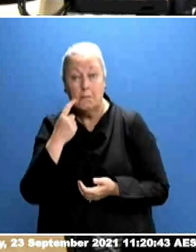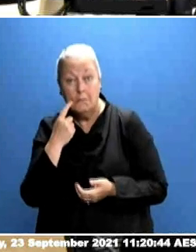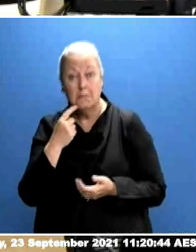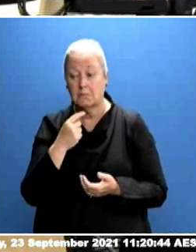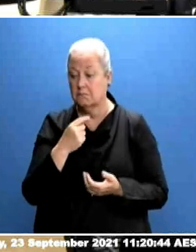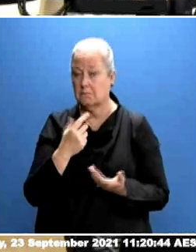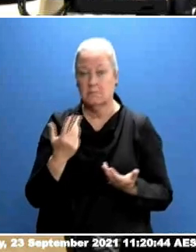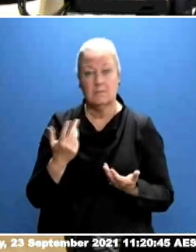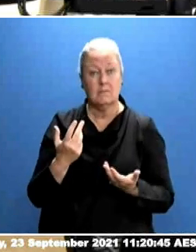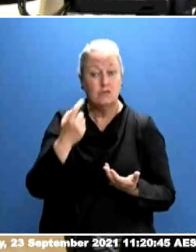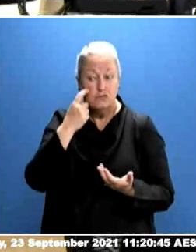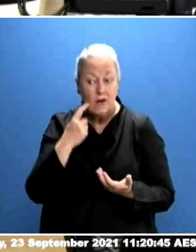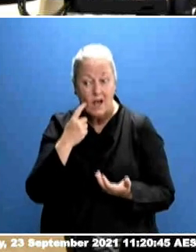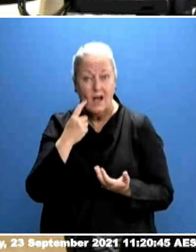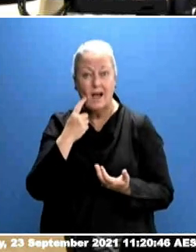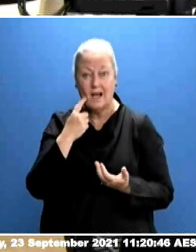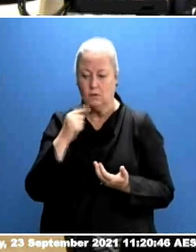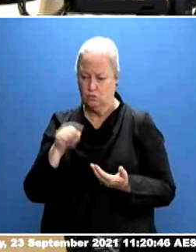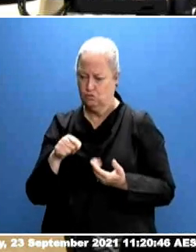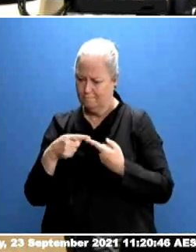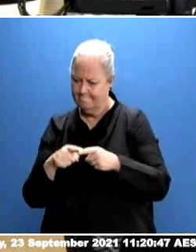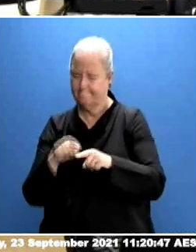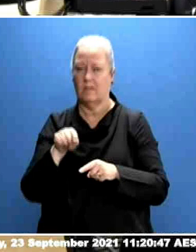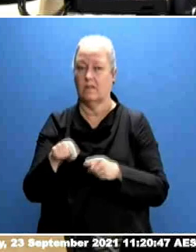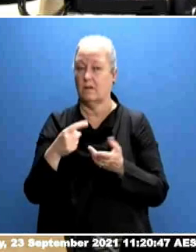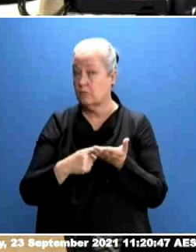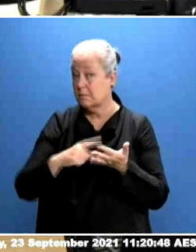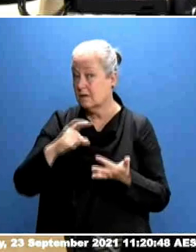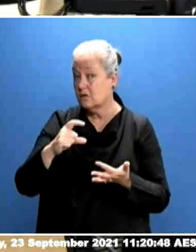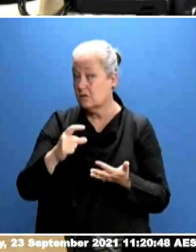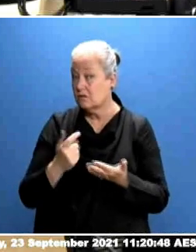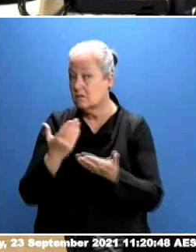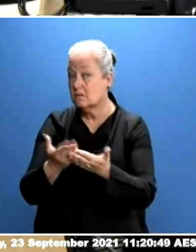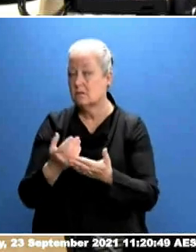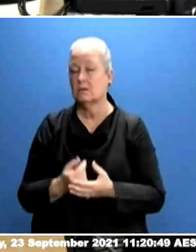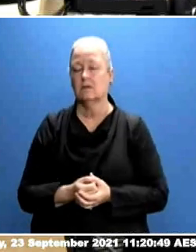to take up that recommendation? I think that it's a very broad recommendation,